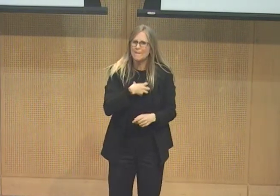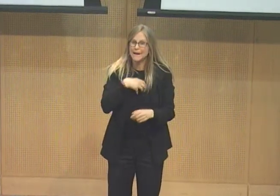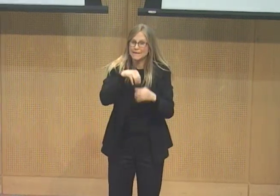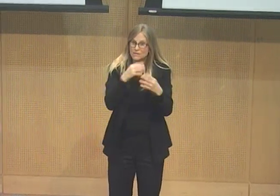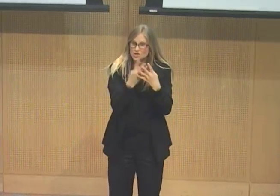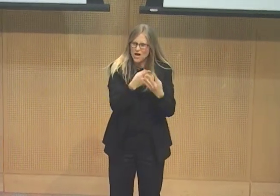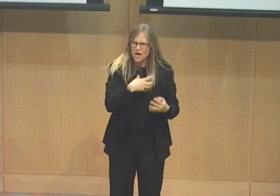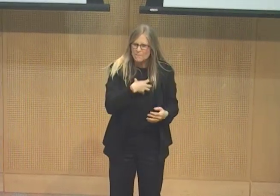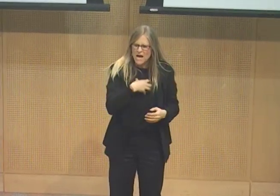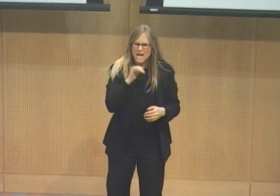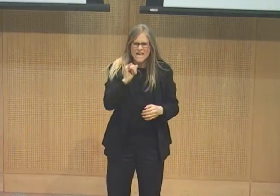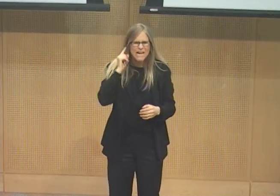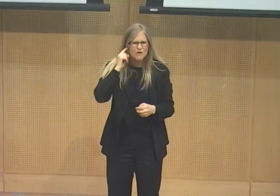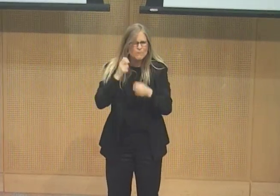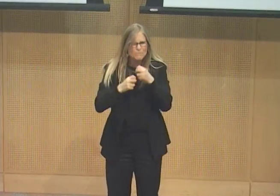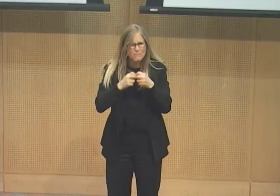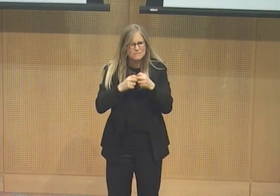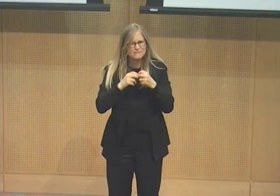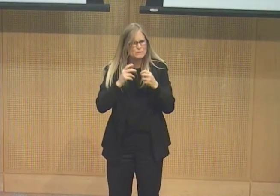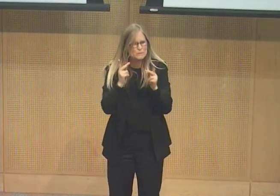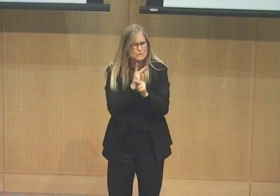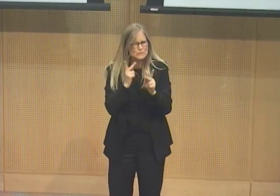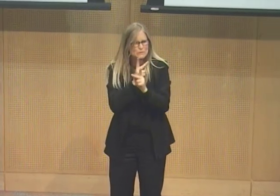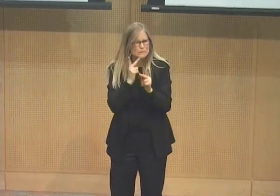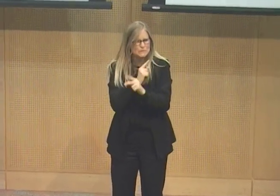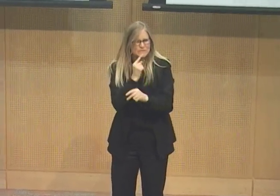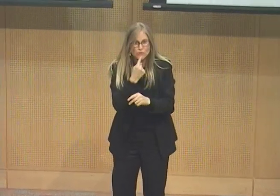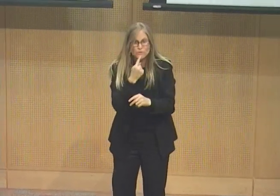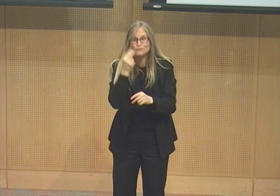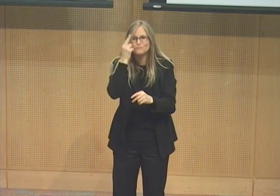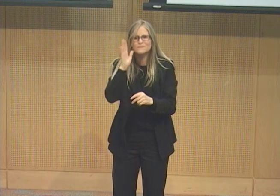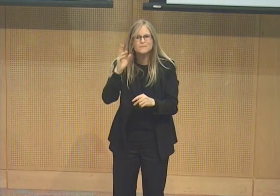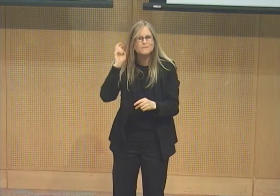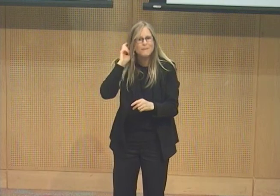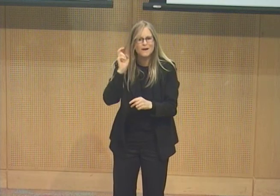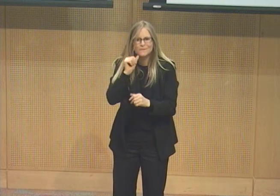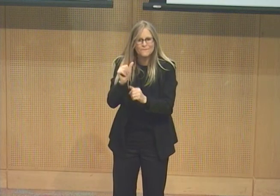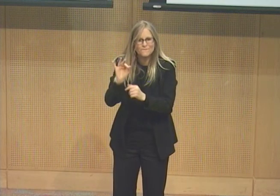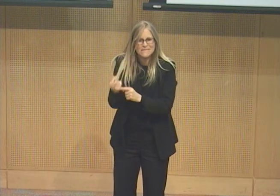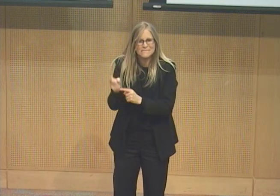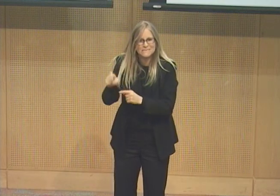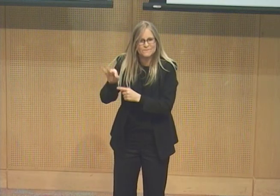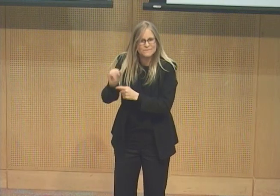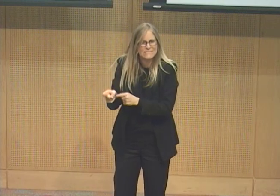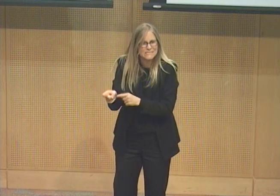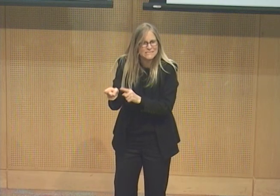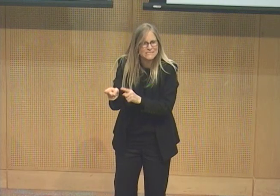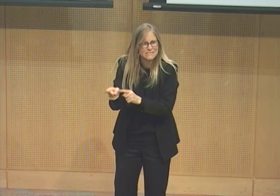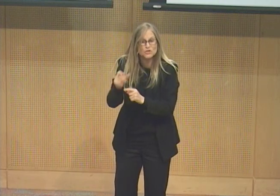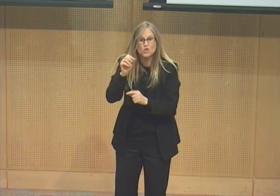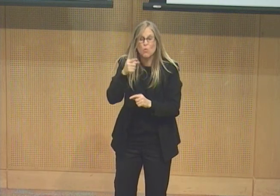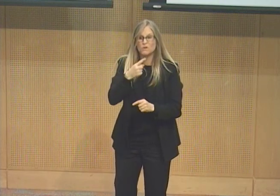she complained in jail that she was having hearing problems and they were getting worse because her cochlear implant